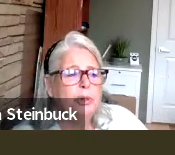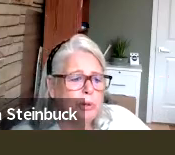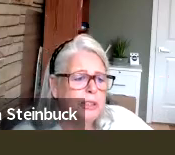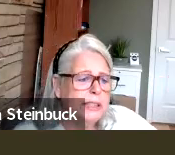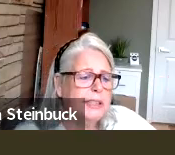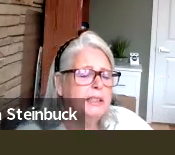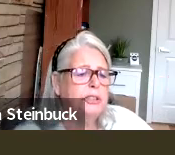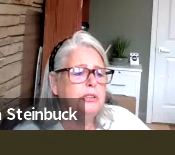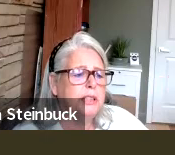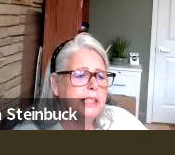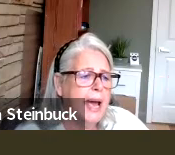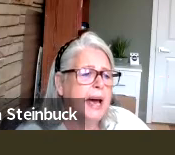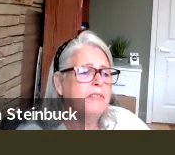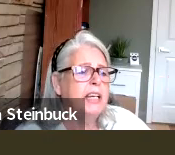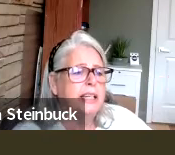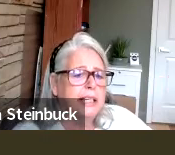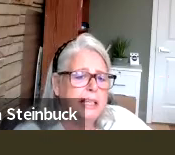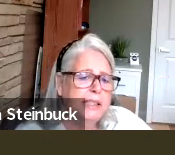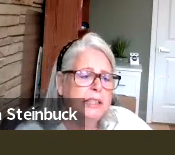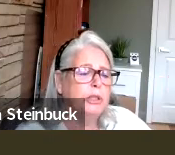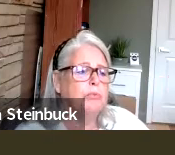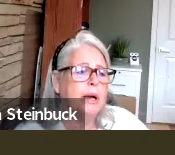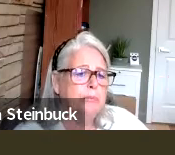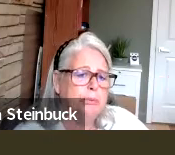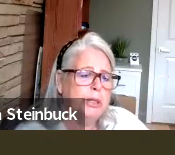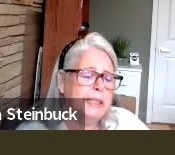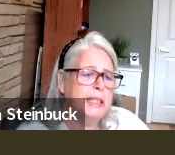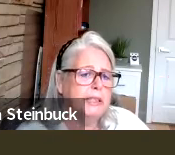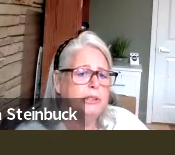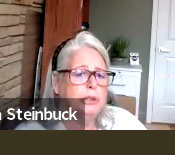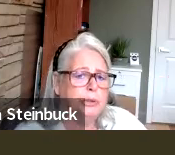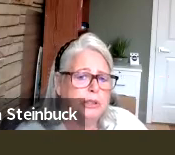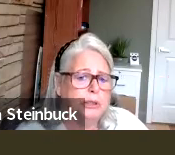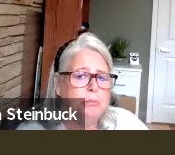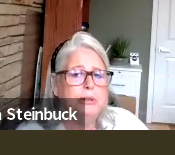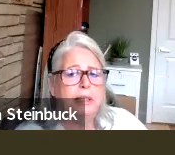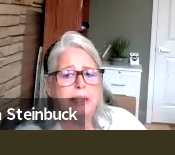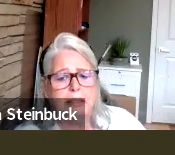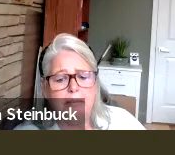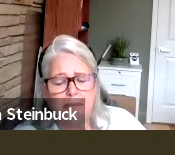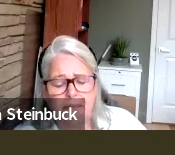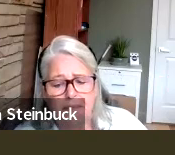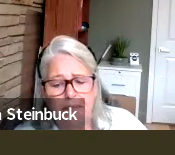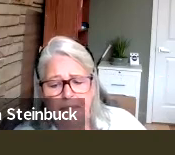See the different minorities that you are seeing.